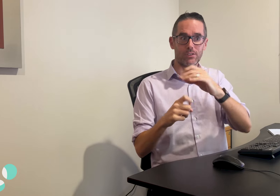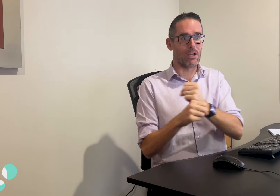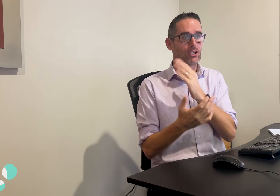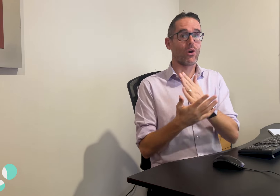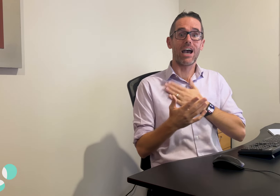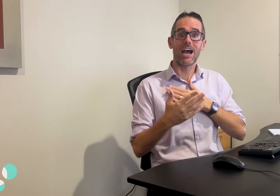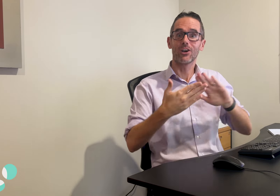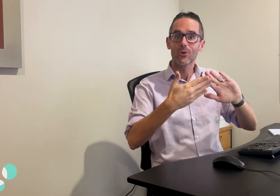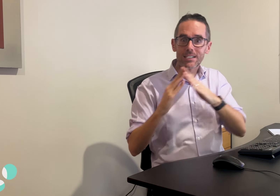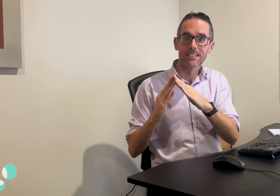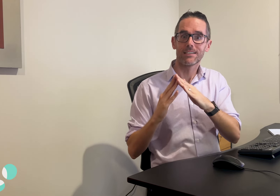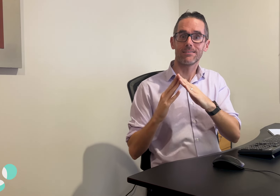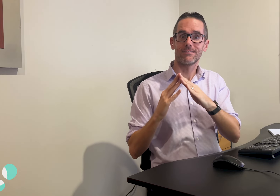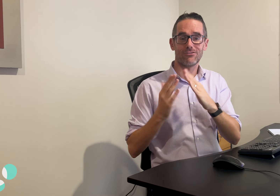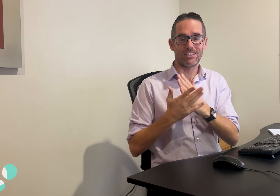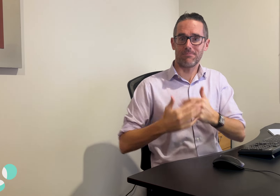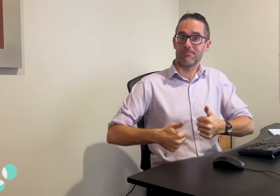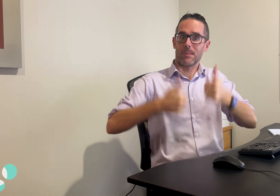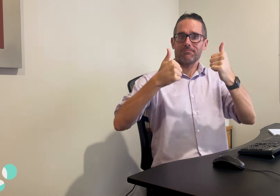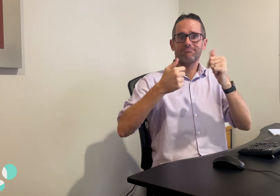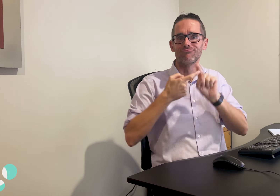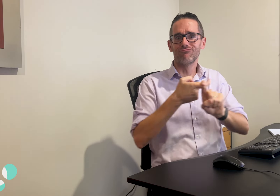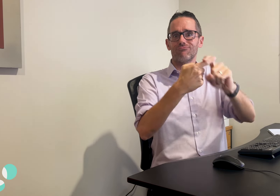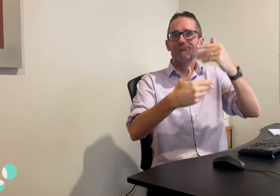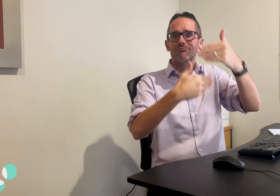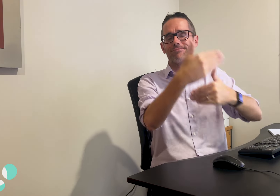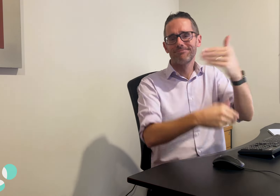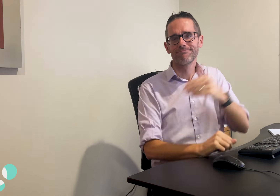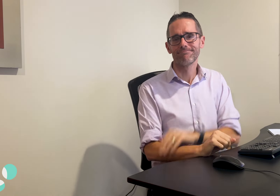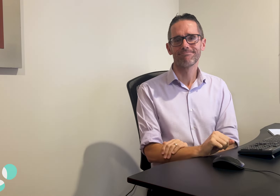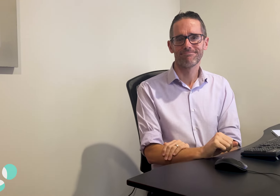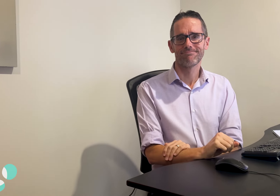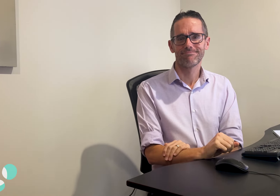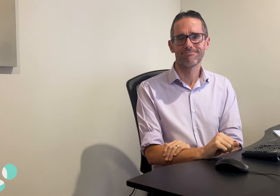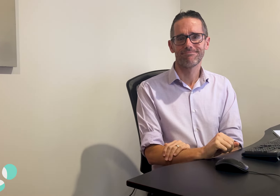It is crucial to ensure that our community lives a healthy, sustainable future.